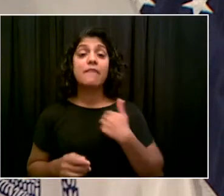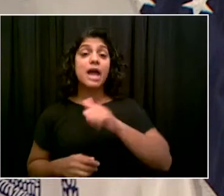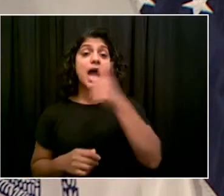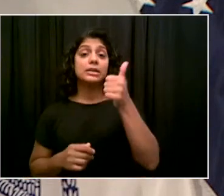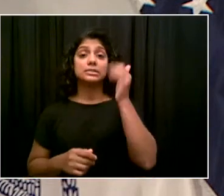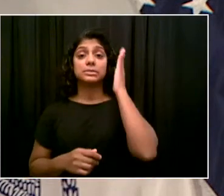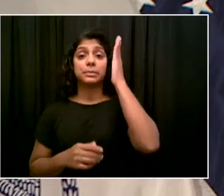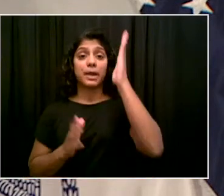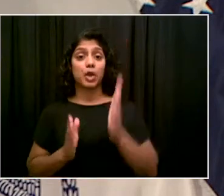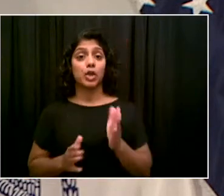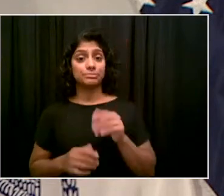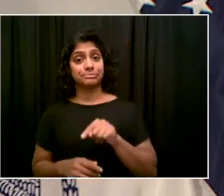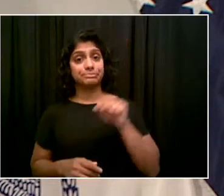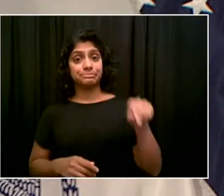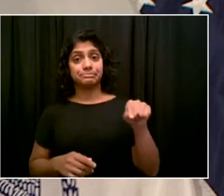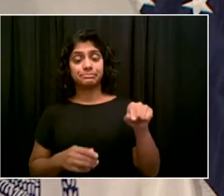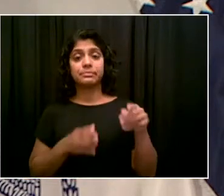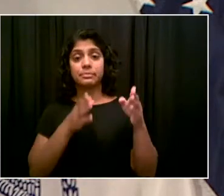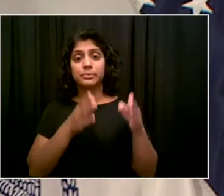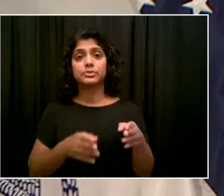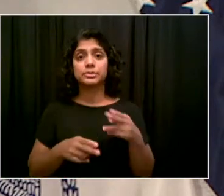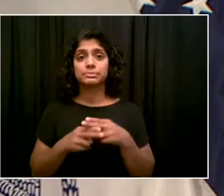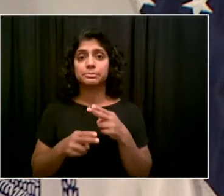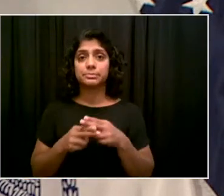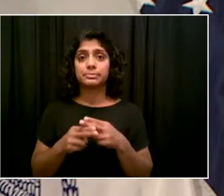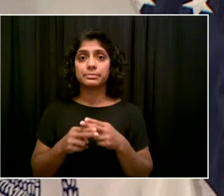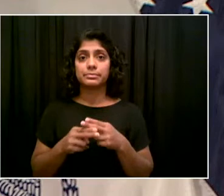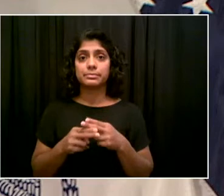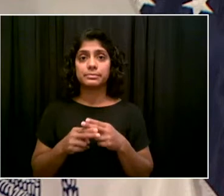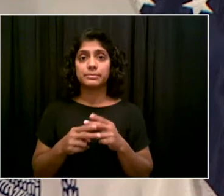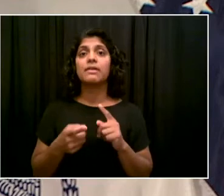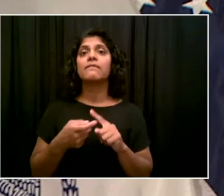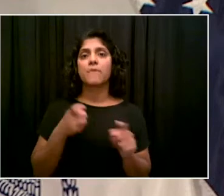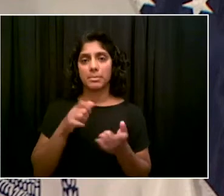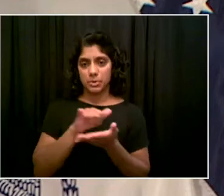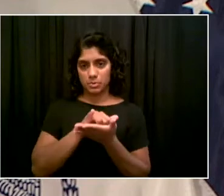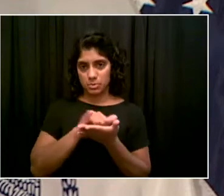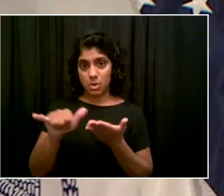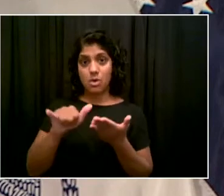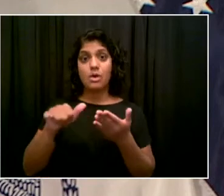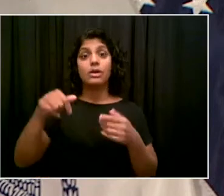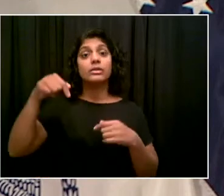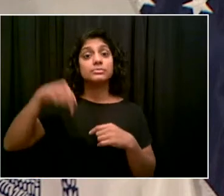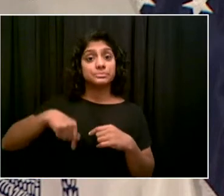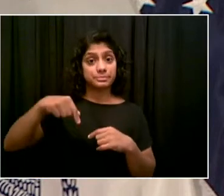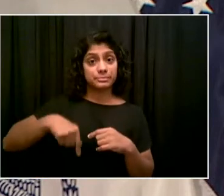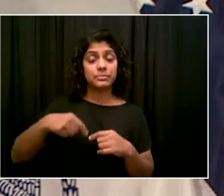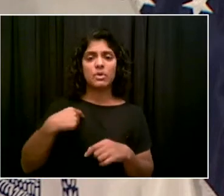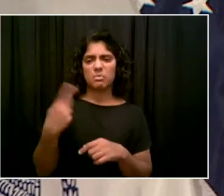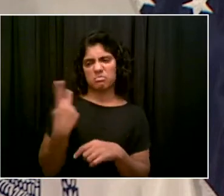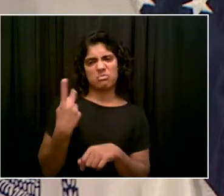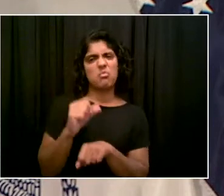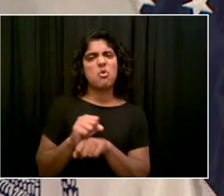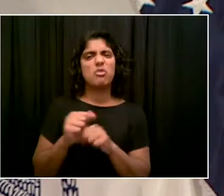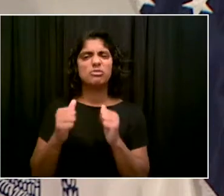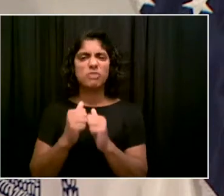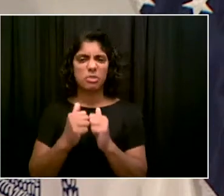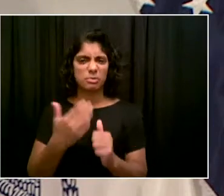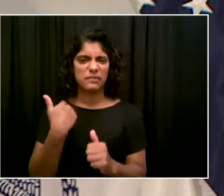GET THE STATE TO ACT. I WANT YOU TO HEAR FROM A MEMBER OF THE ASSEMBLY, HE WAS